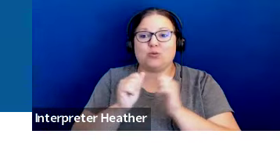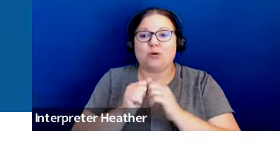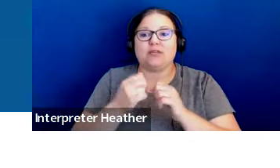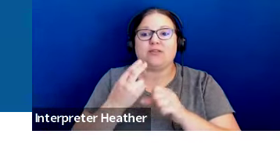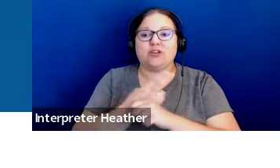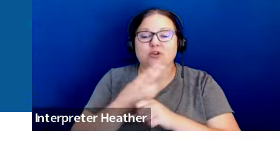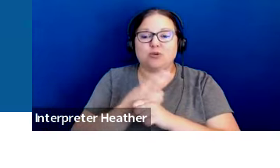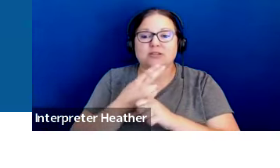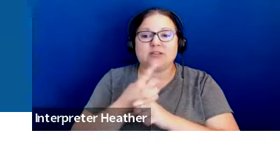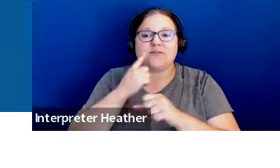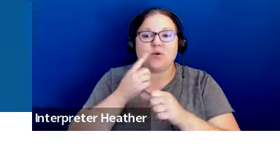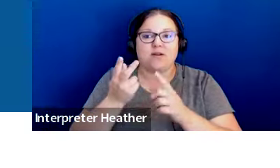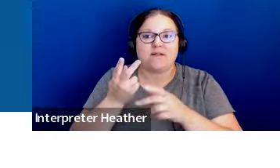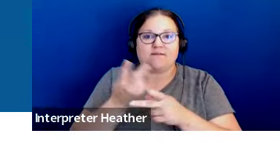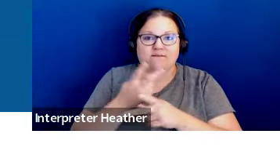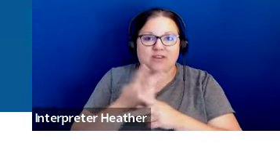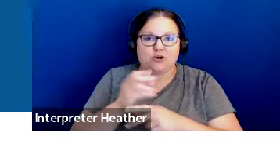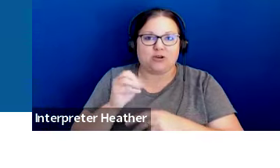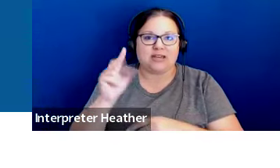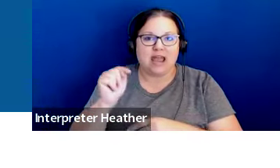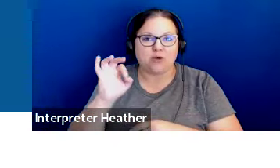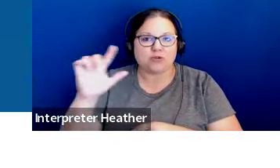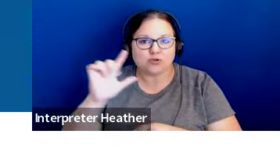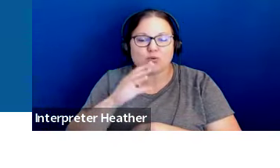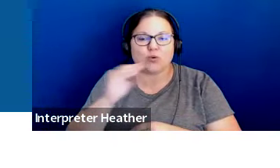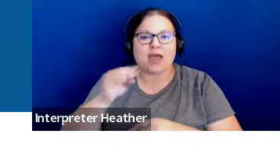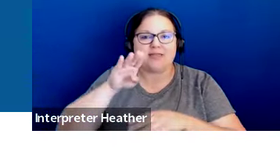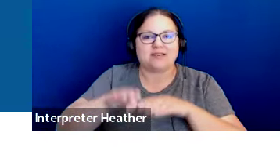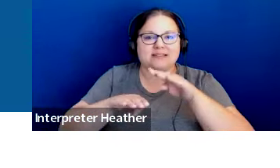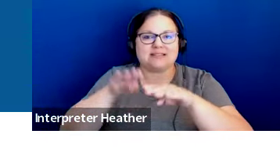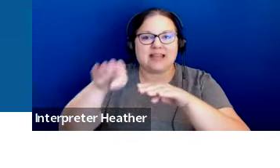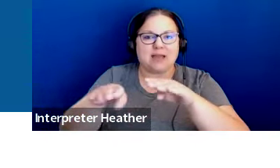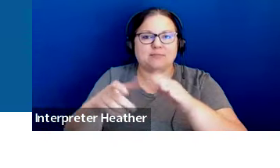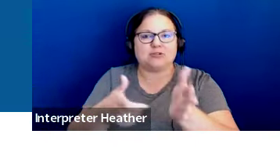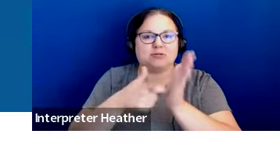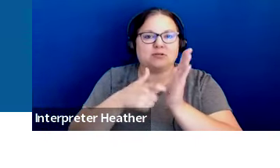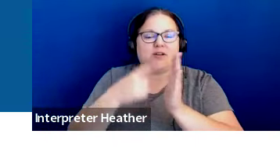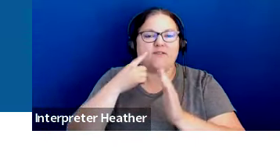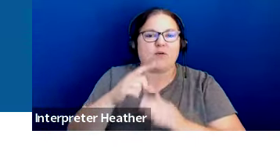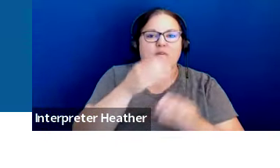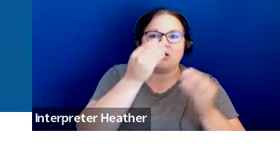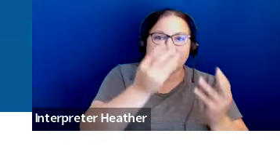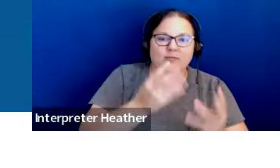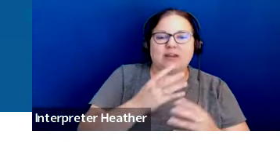for navigating the tool and navigating the steps they can take from data to action. Additionally,